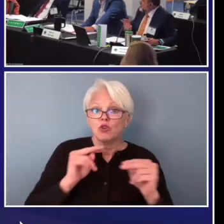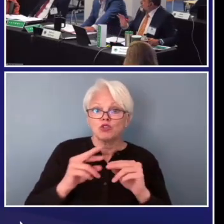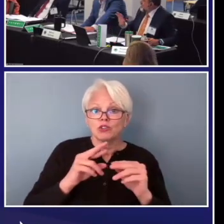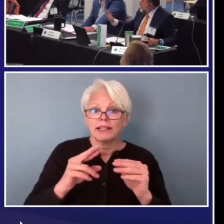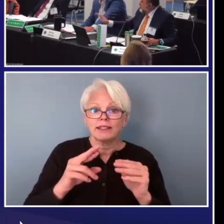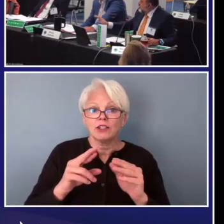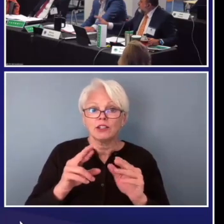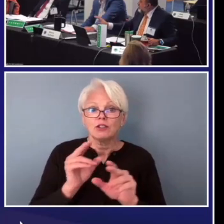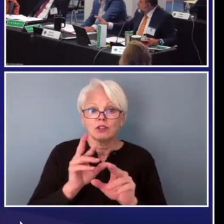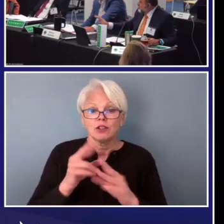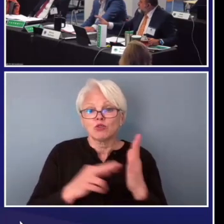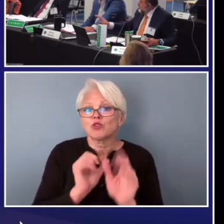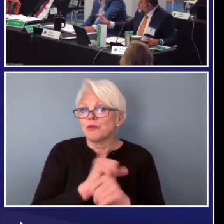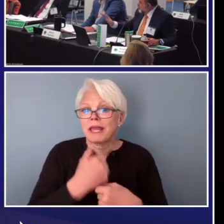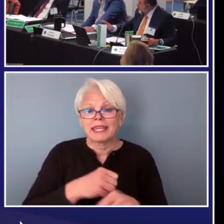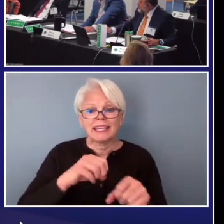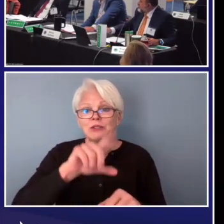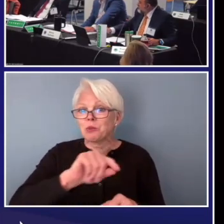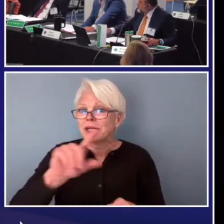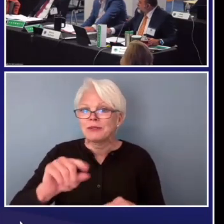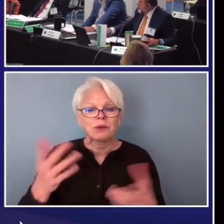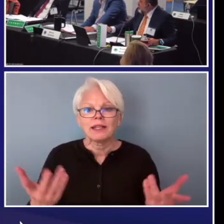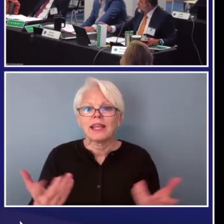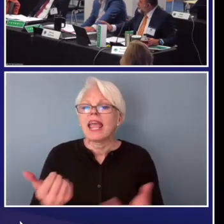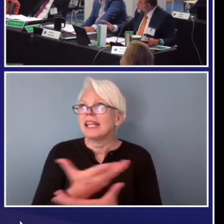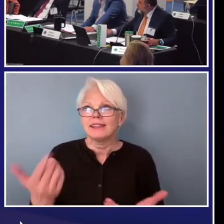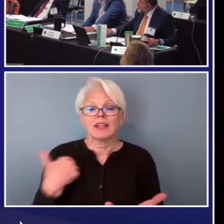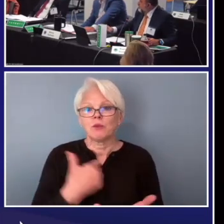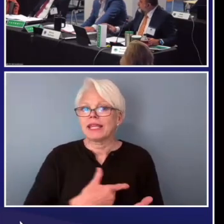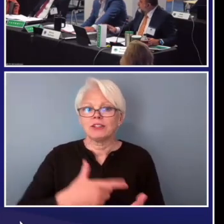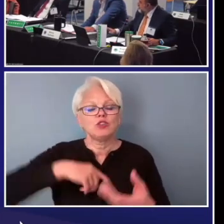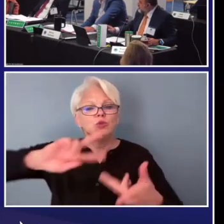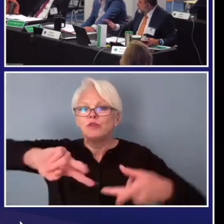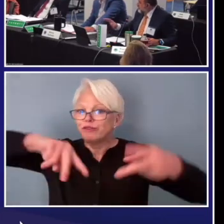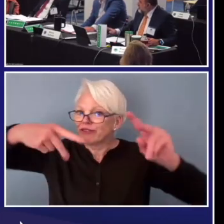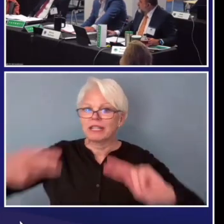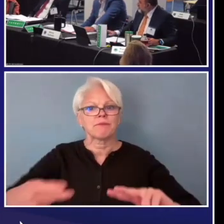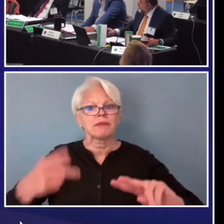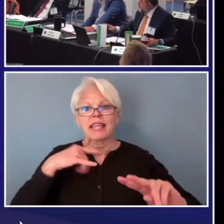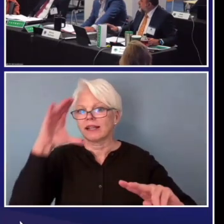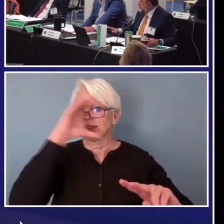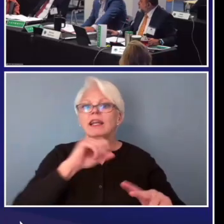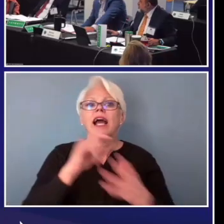Anything we can do to flip the presumption, I think, is important for the for the universities and the institutions.